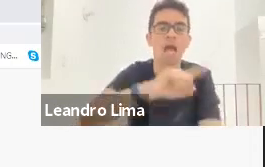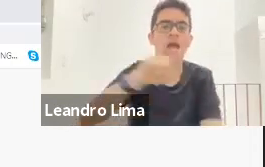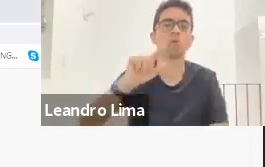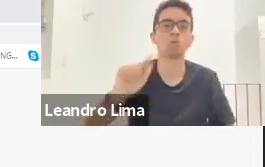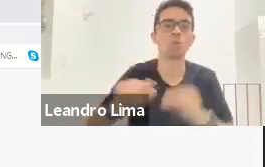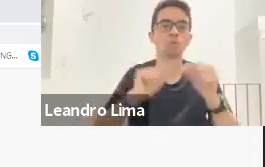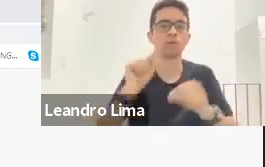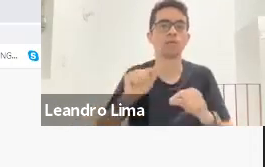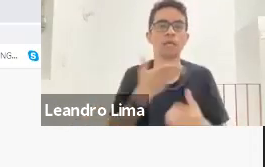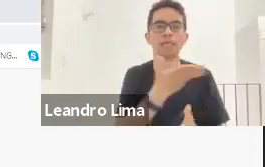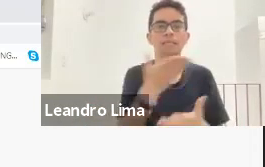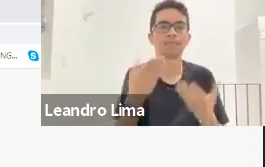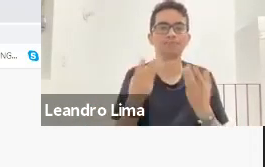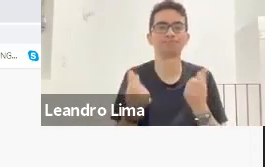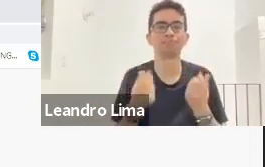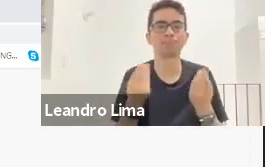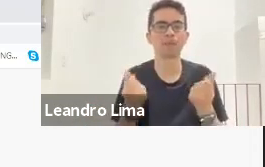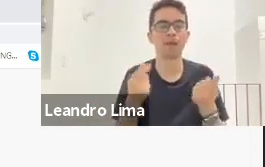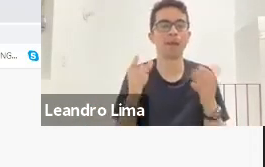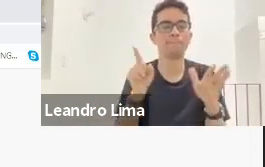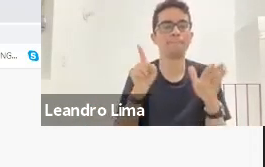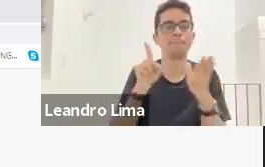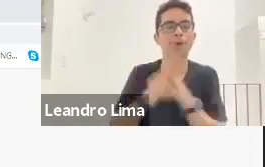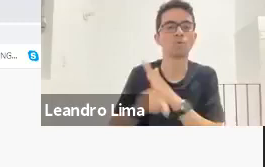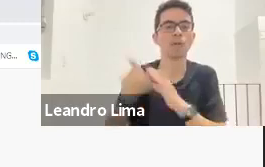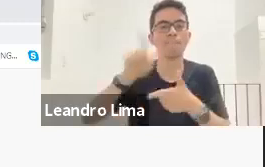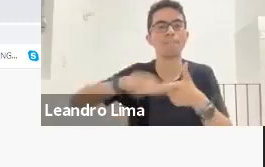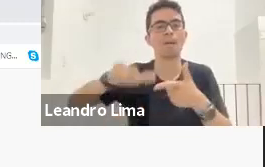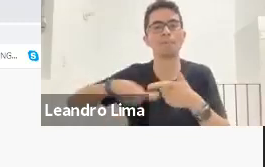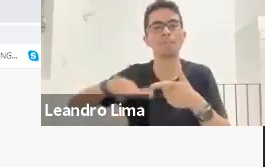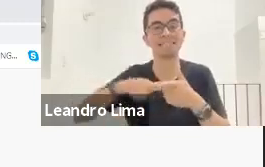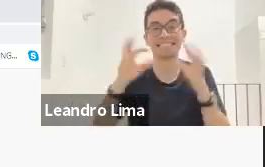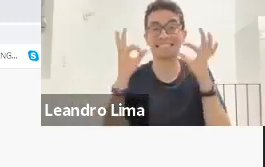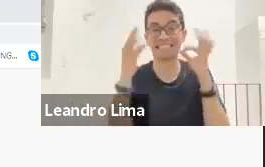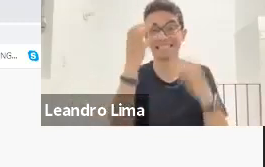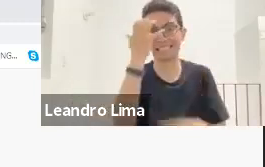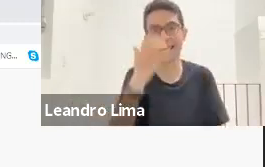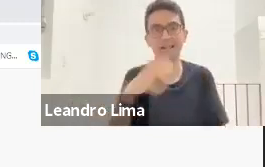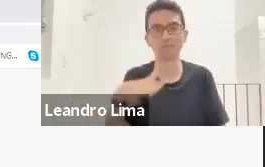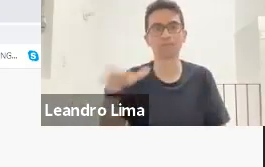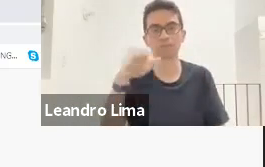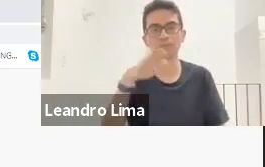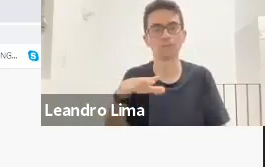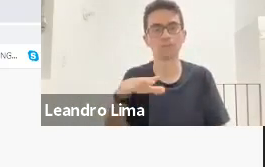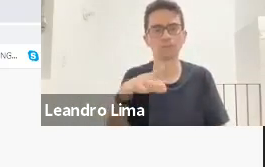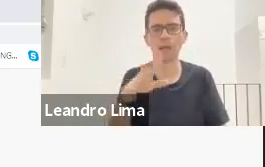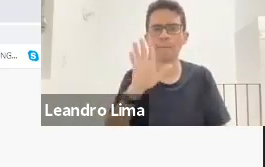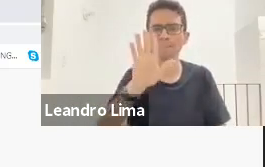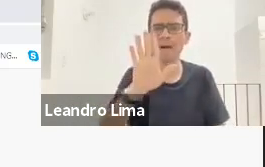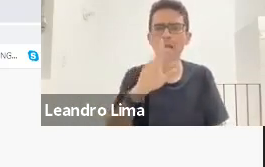tional issues and issues.